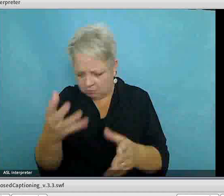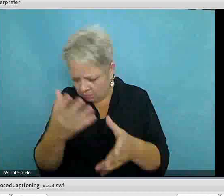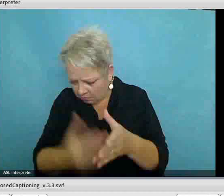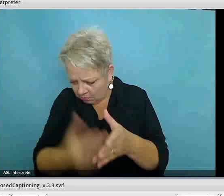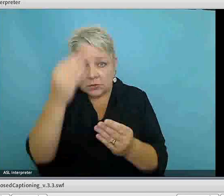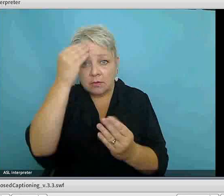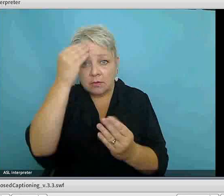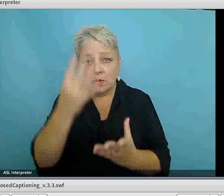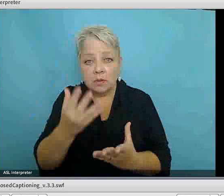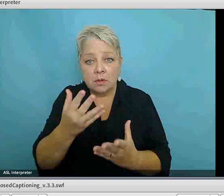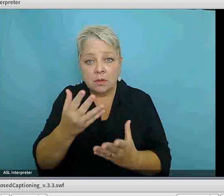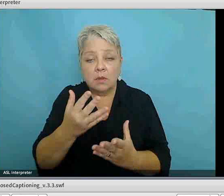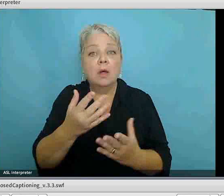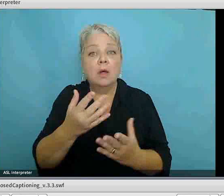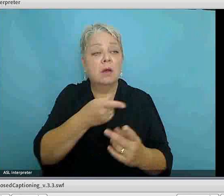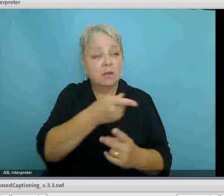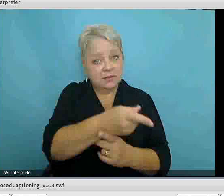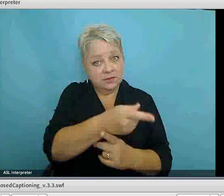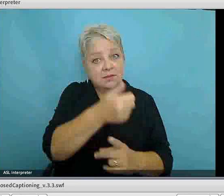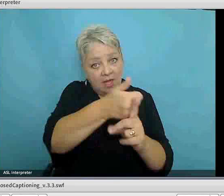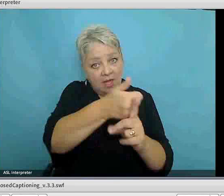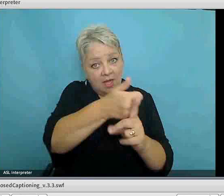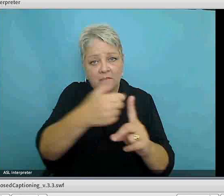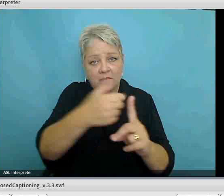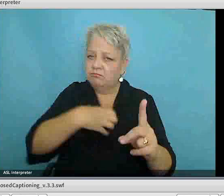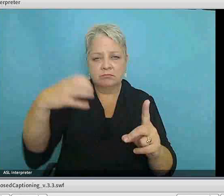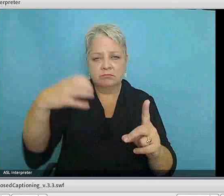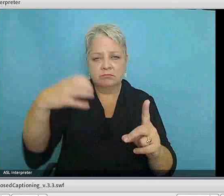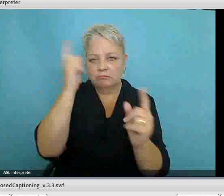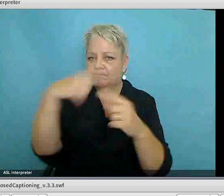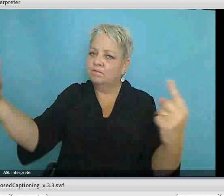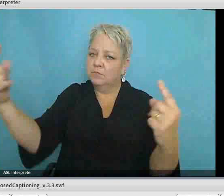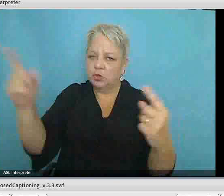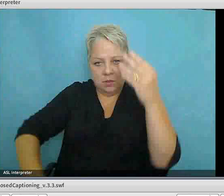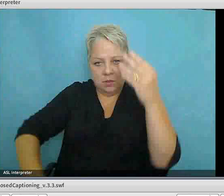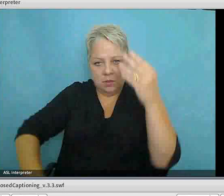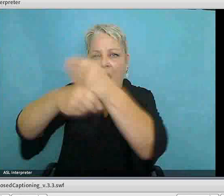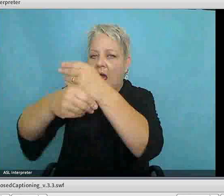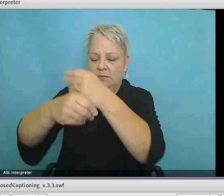disagree and appeal if they feel necessary.